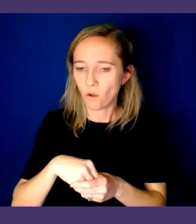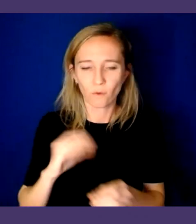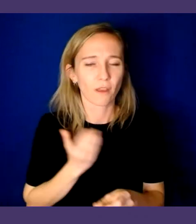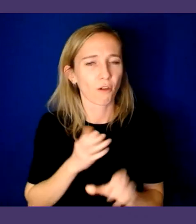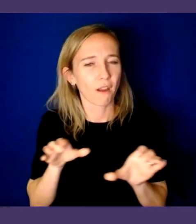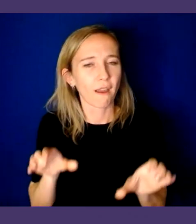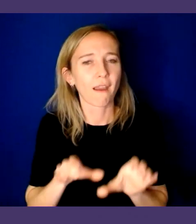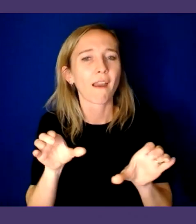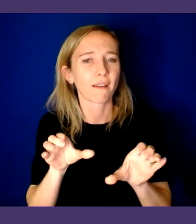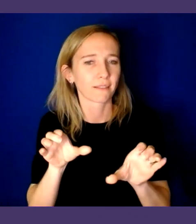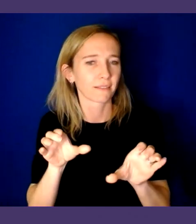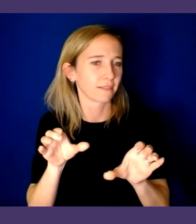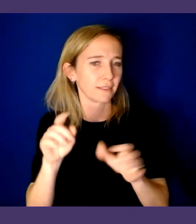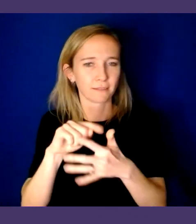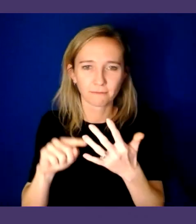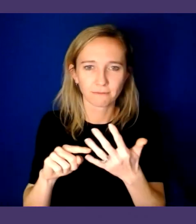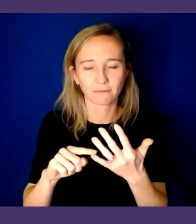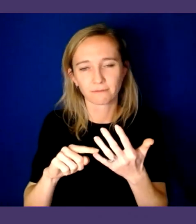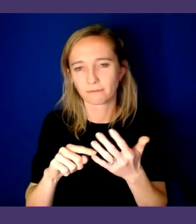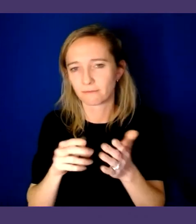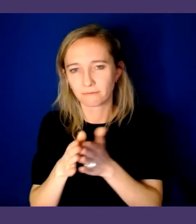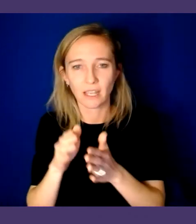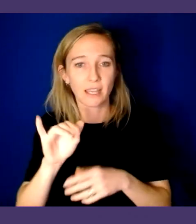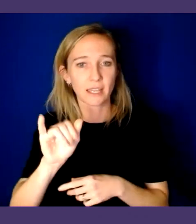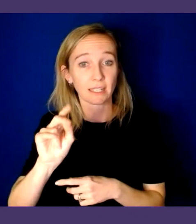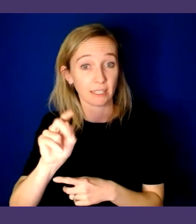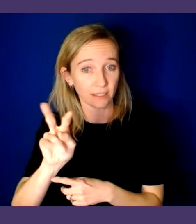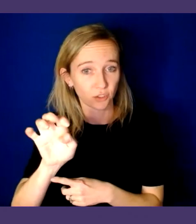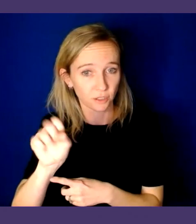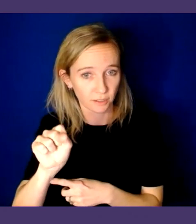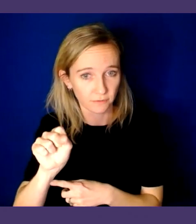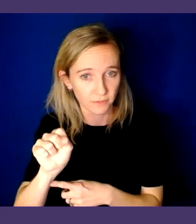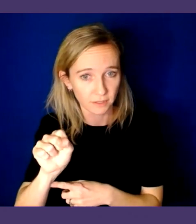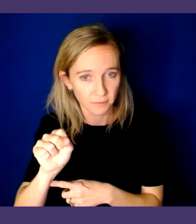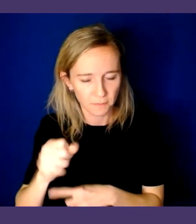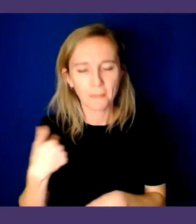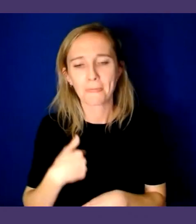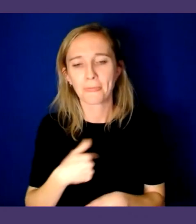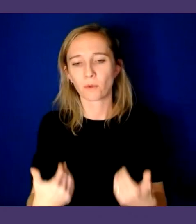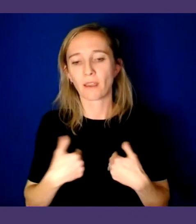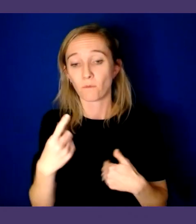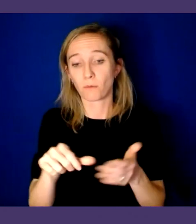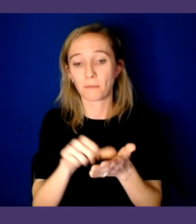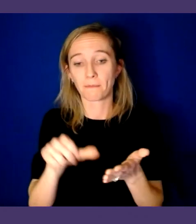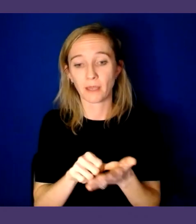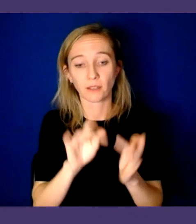So, we have a page that's called "What We're Working On: